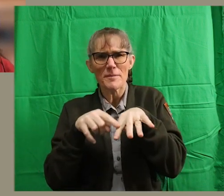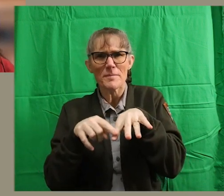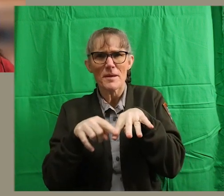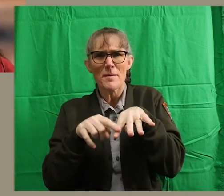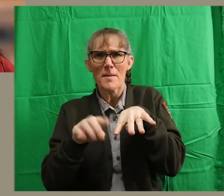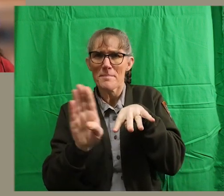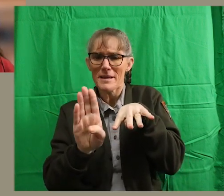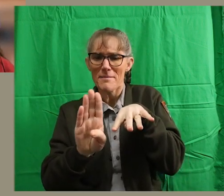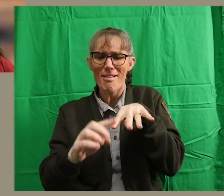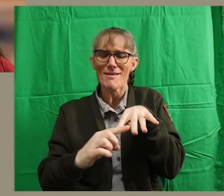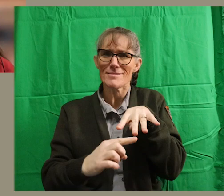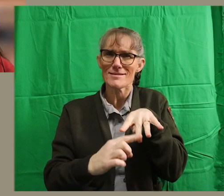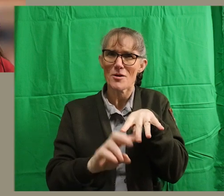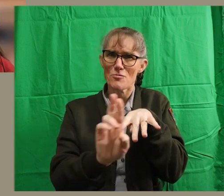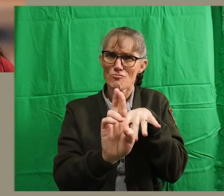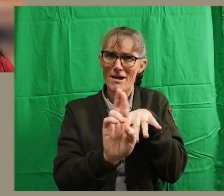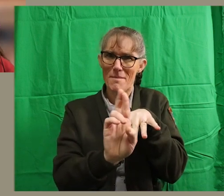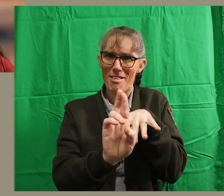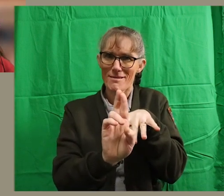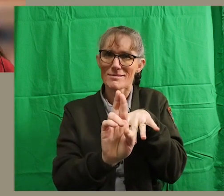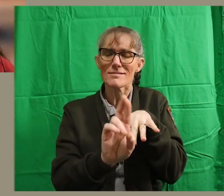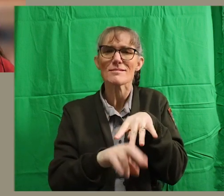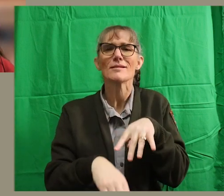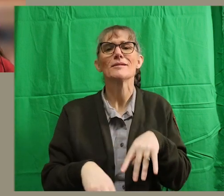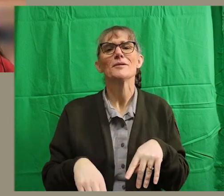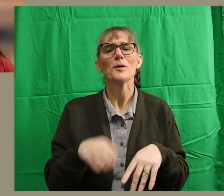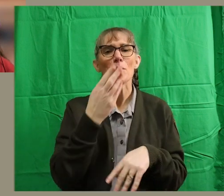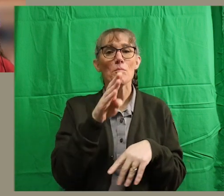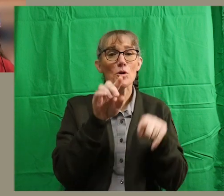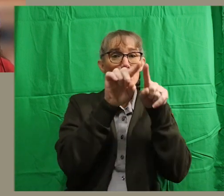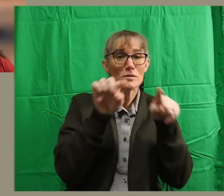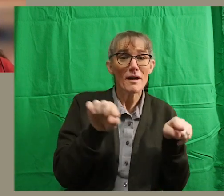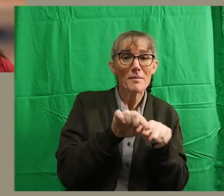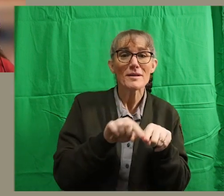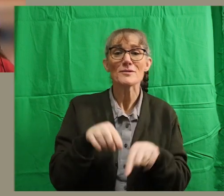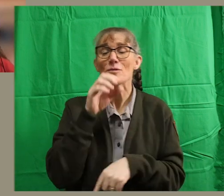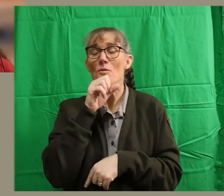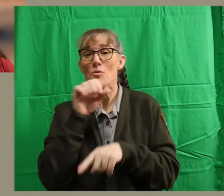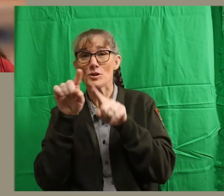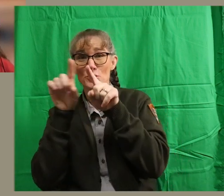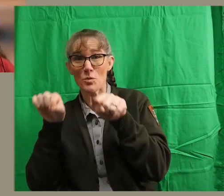getting Blickomylus and Rakomylus, so the blue diamonds and the orange square,